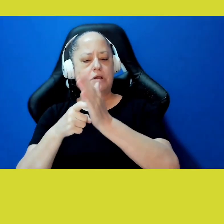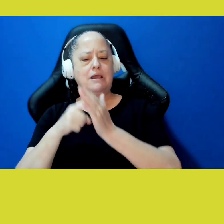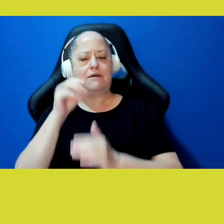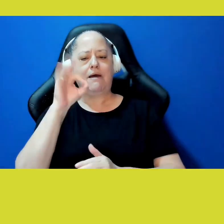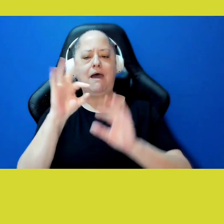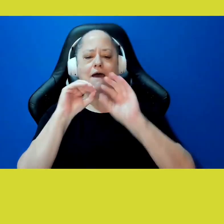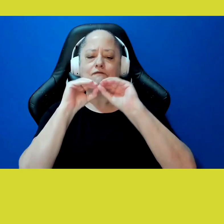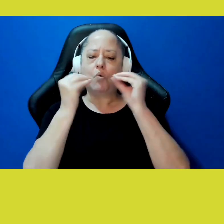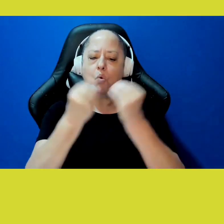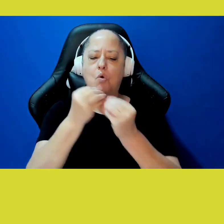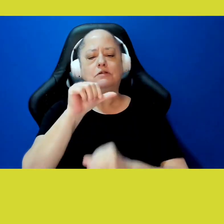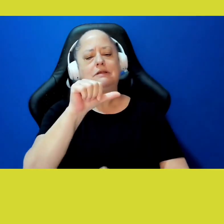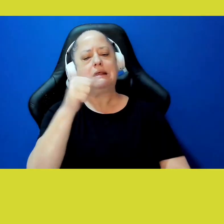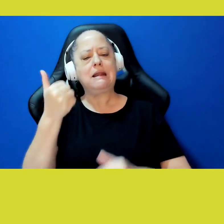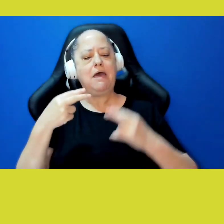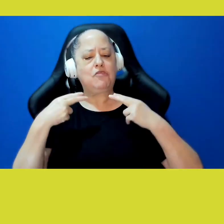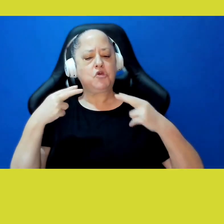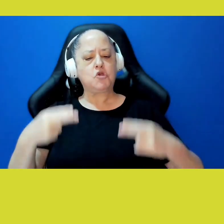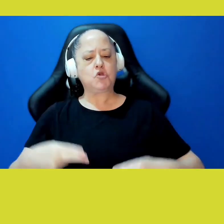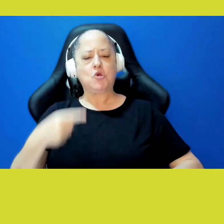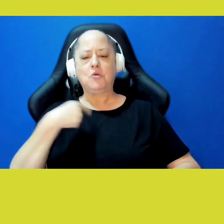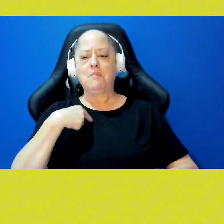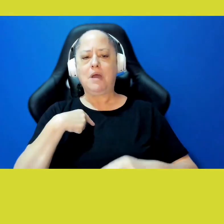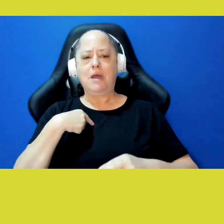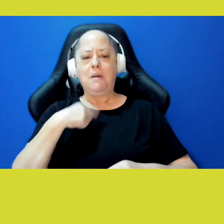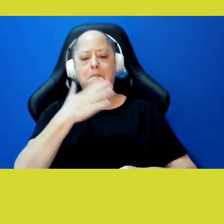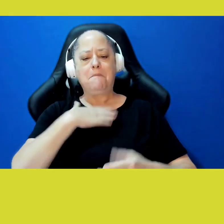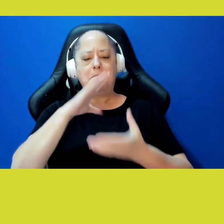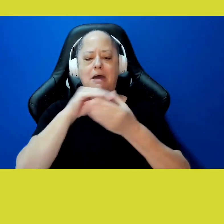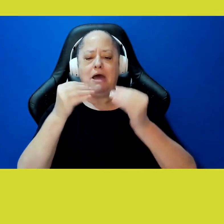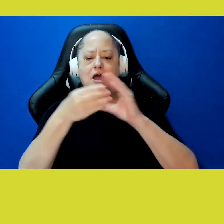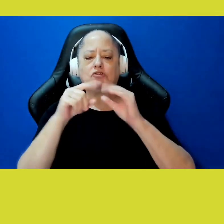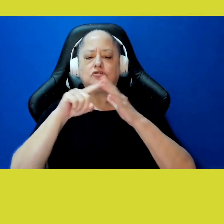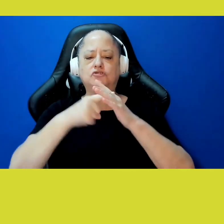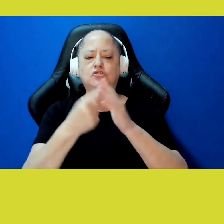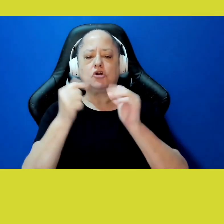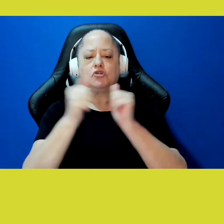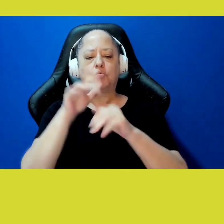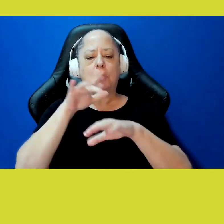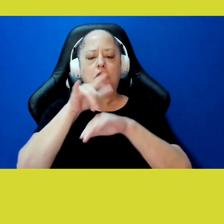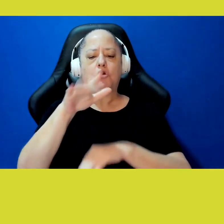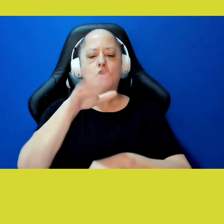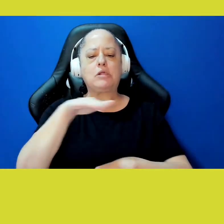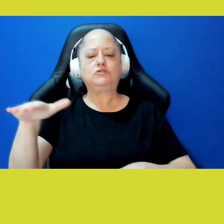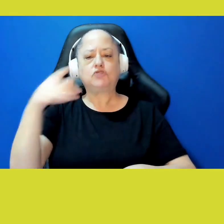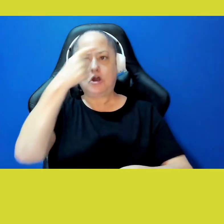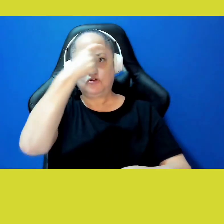human being. And I came, my story starts with early childhood trauma. so I wasn't given the opportunity